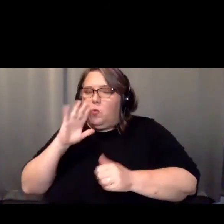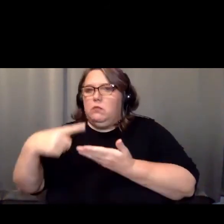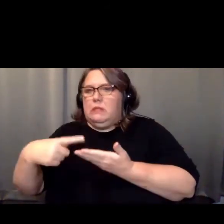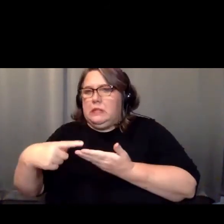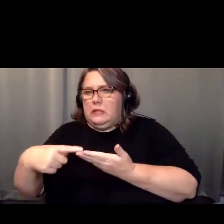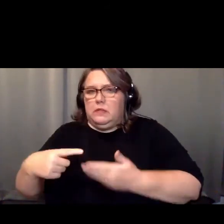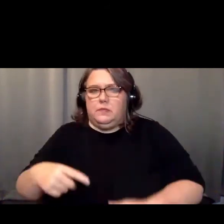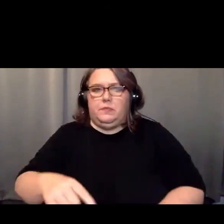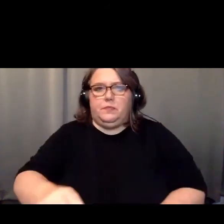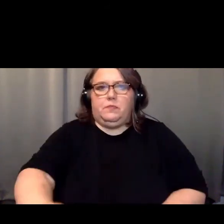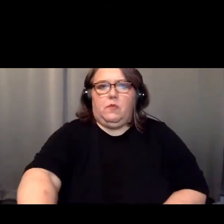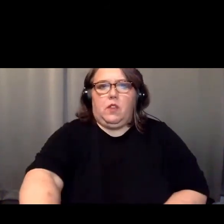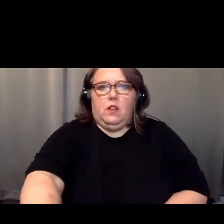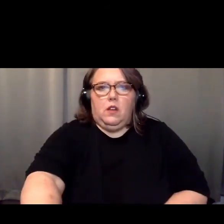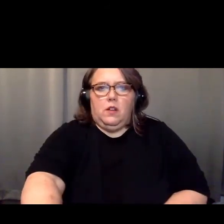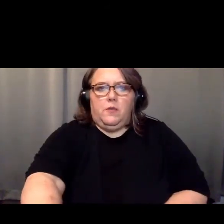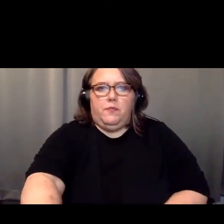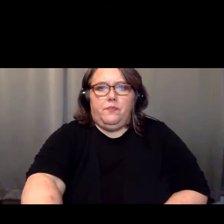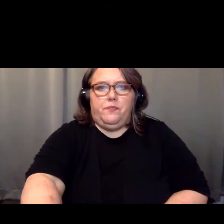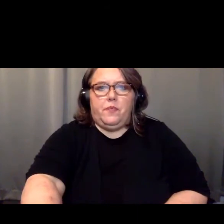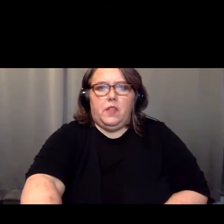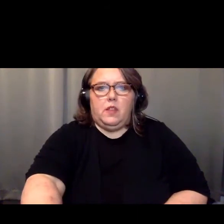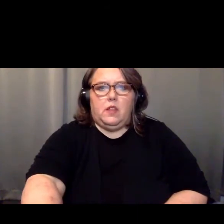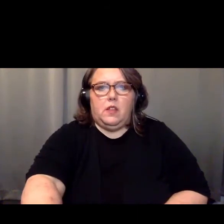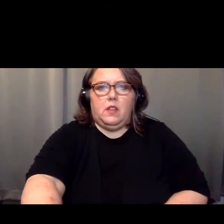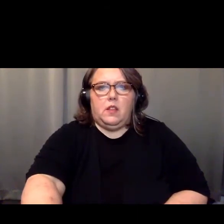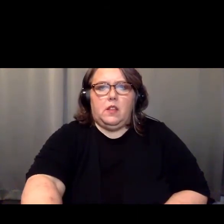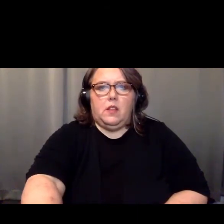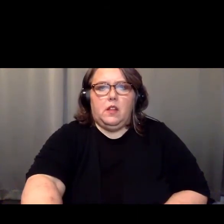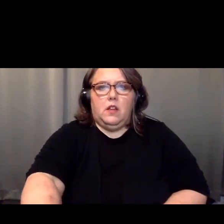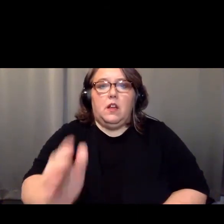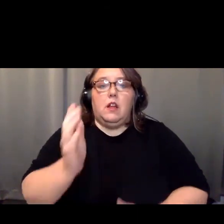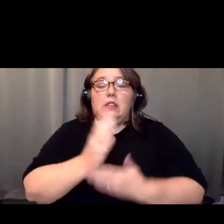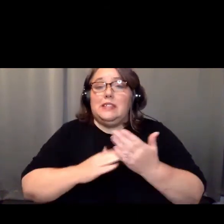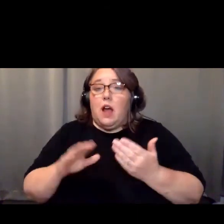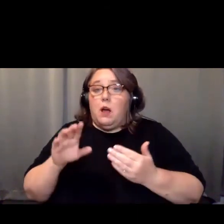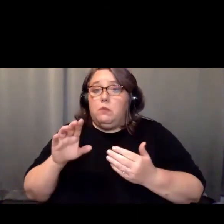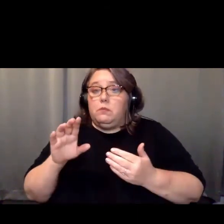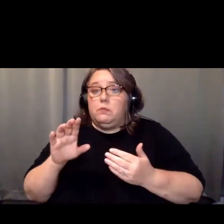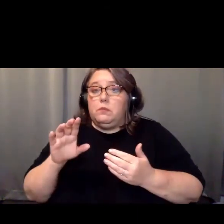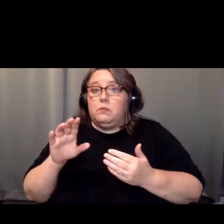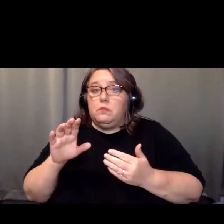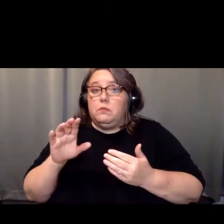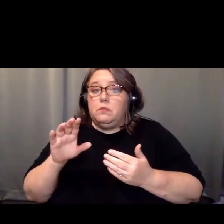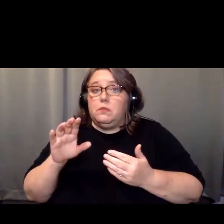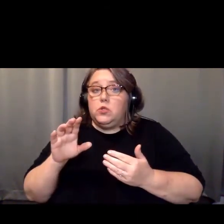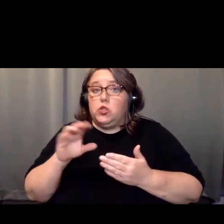Also, students with disabilities that may be in need of these services, so that's what pre-implementation services